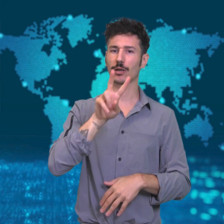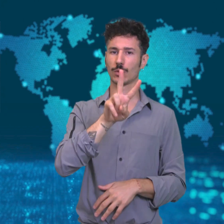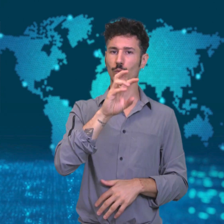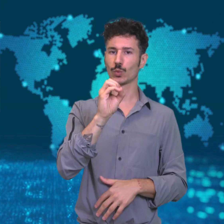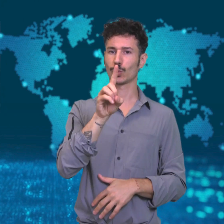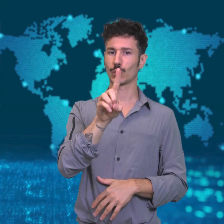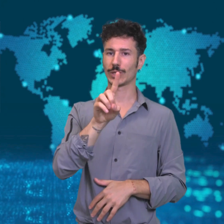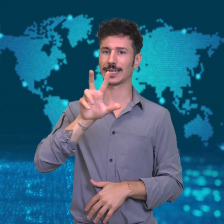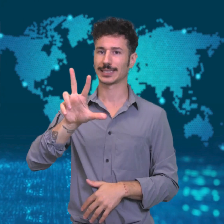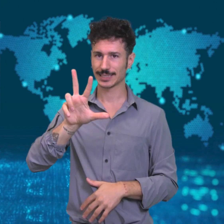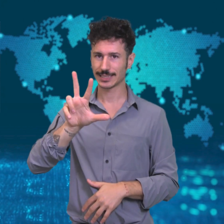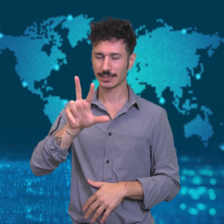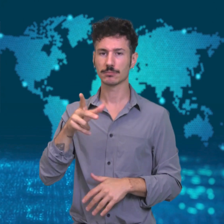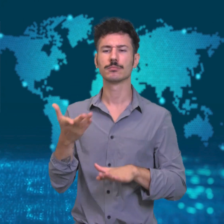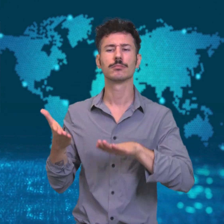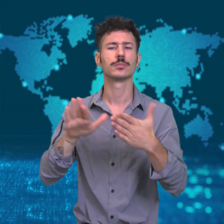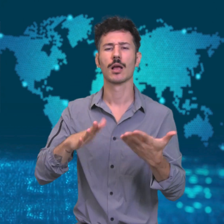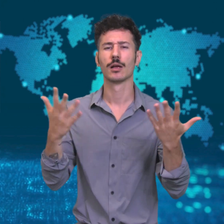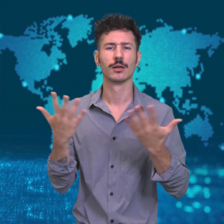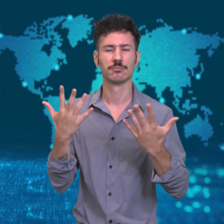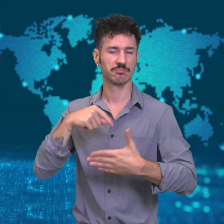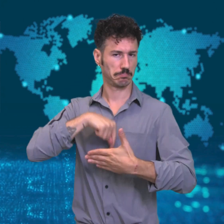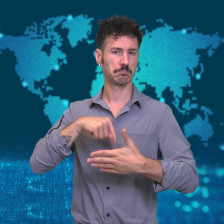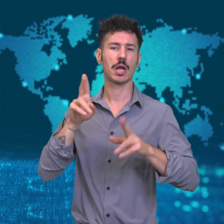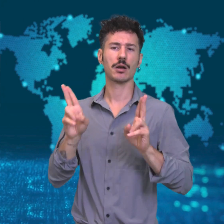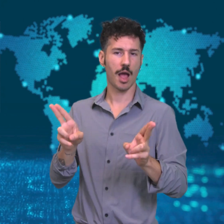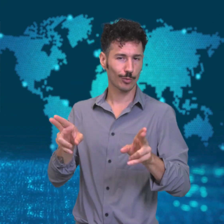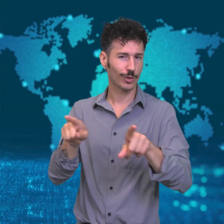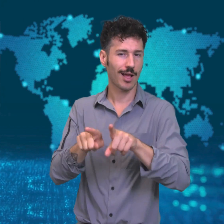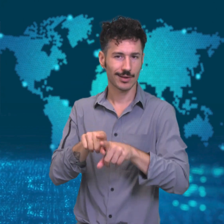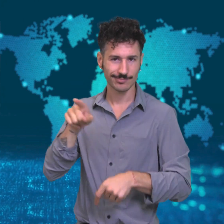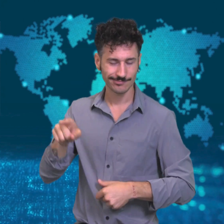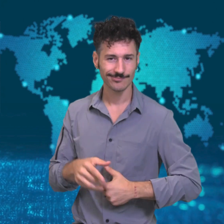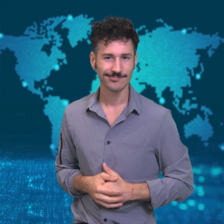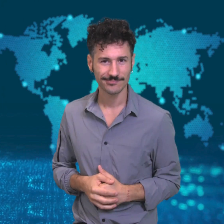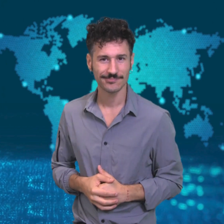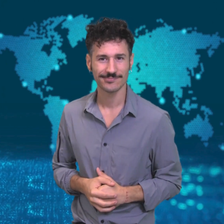He died of natural causes in June 2013.